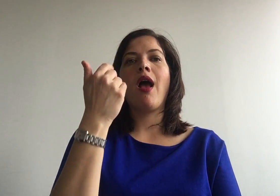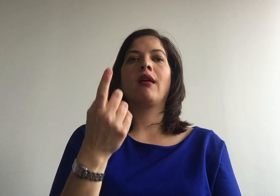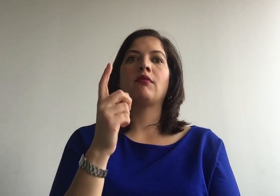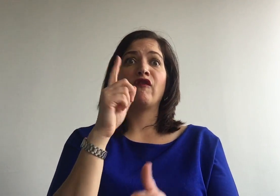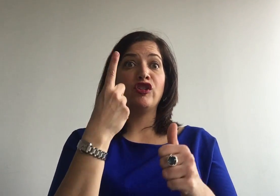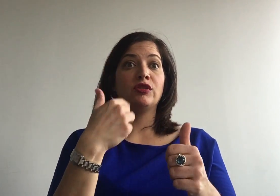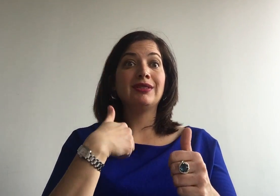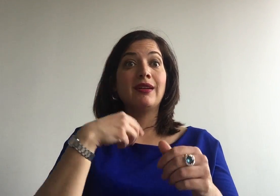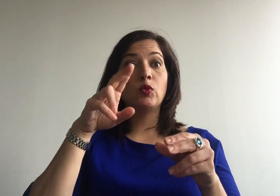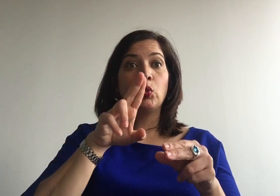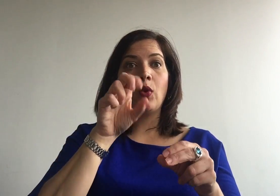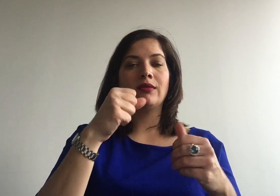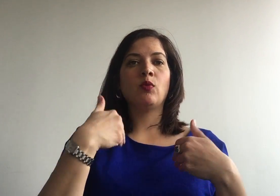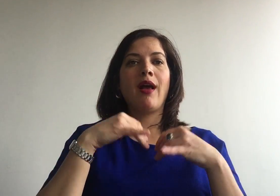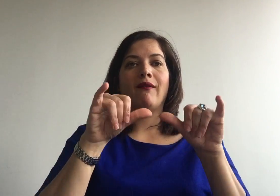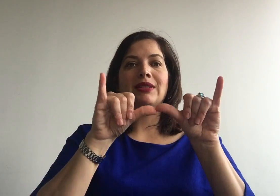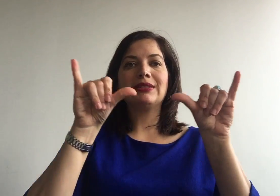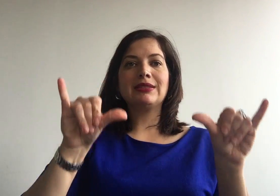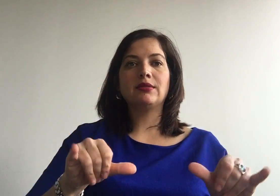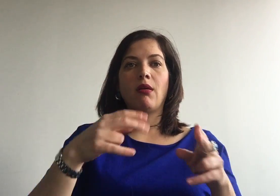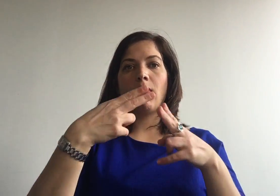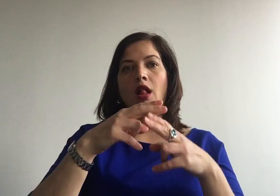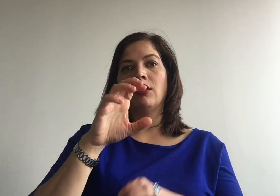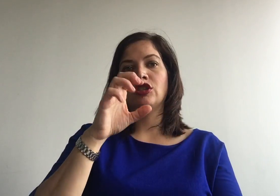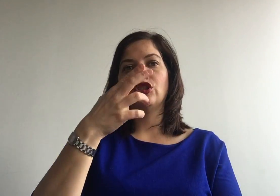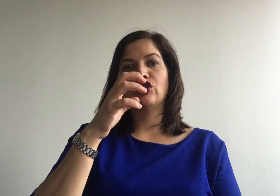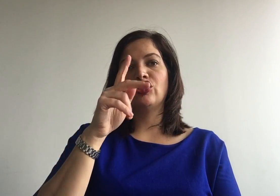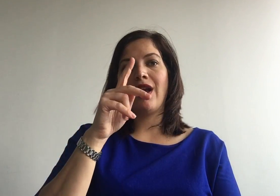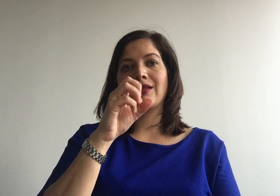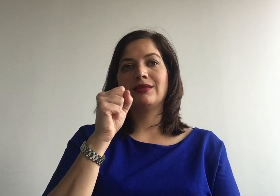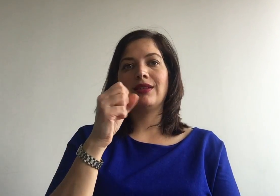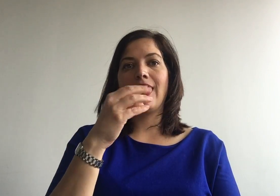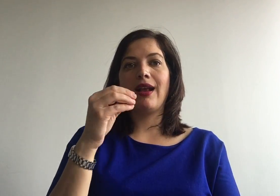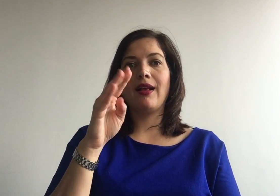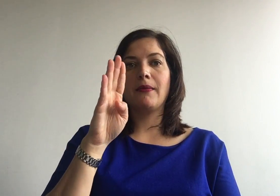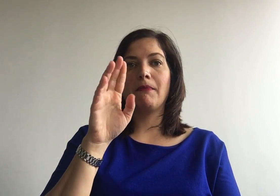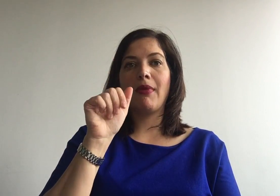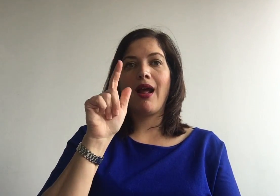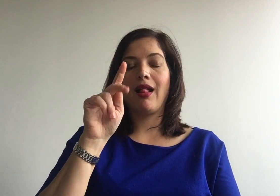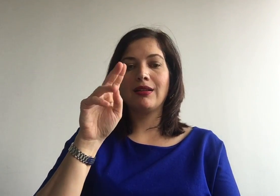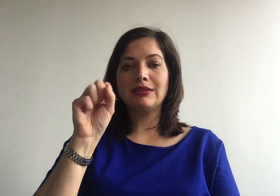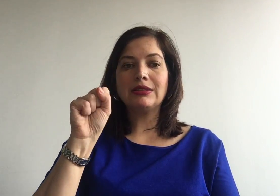First, we have a system called checks and balances.